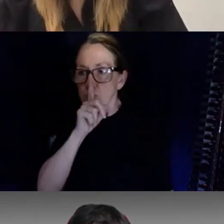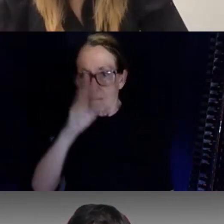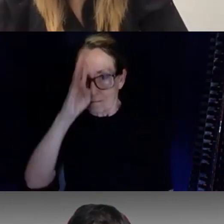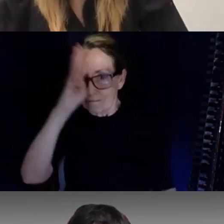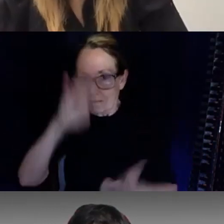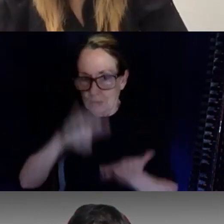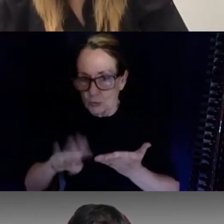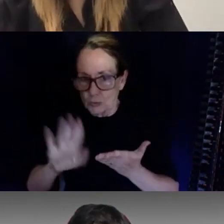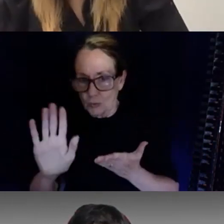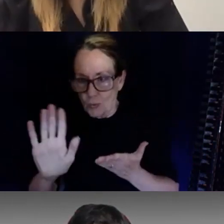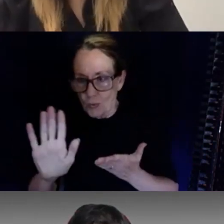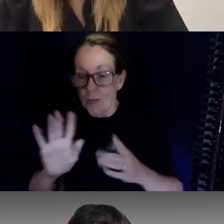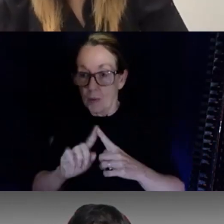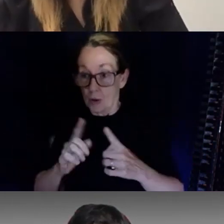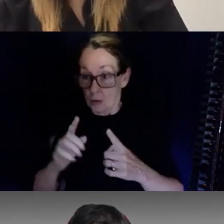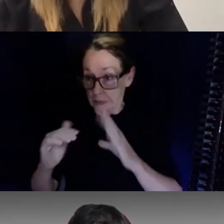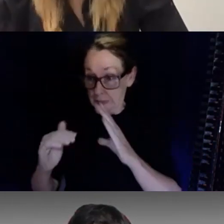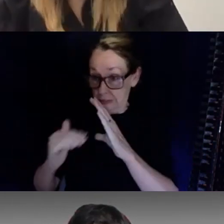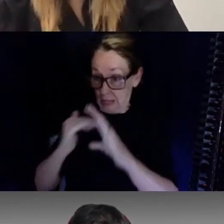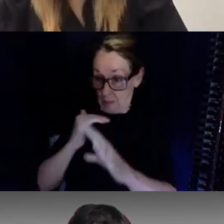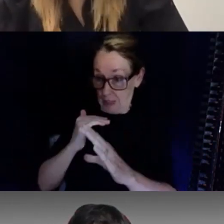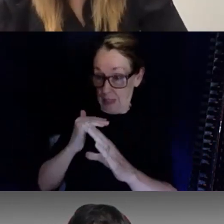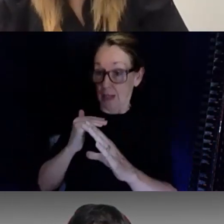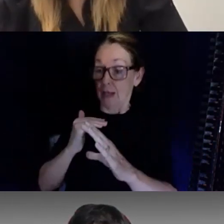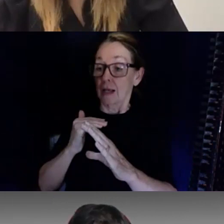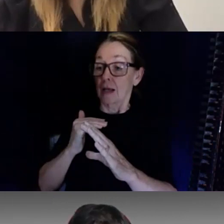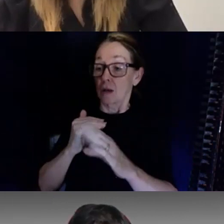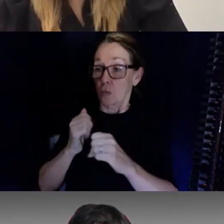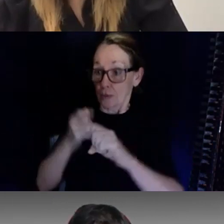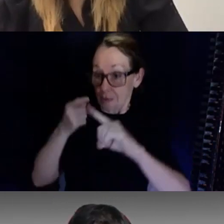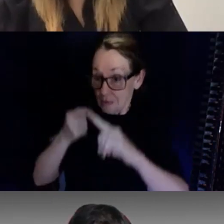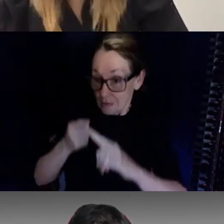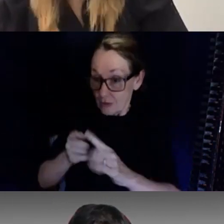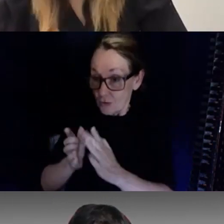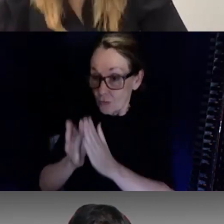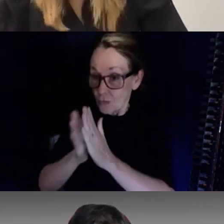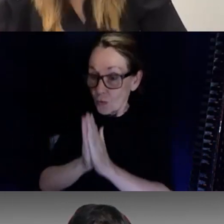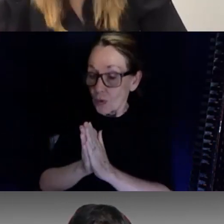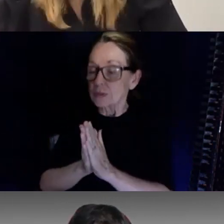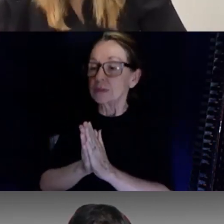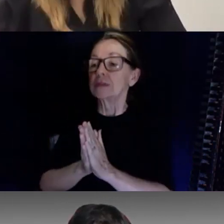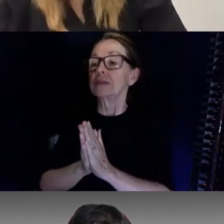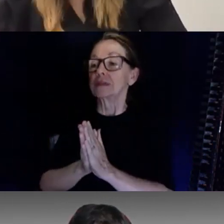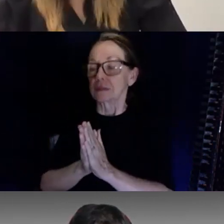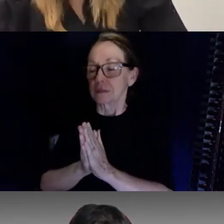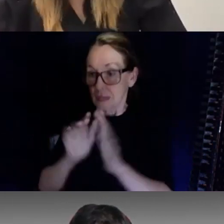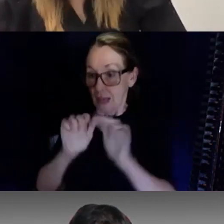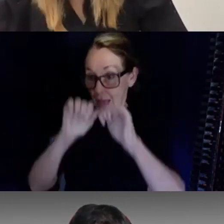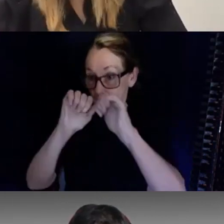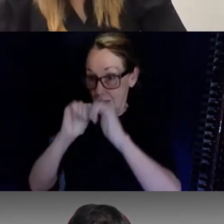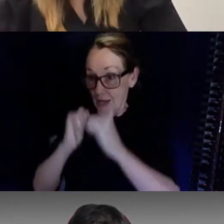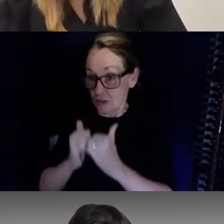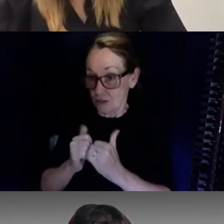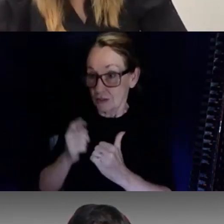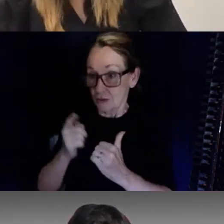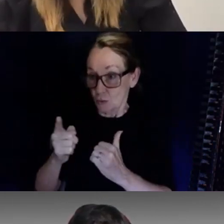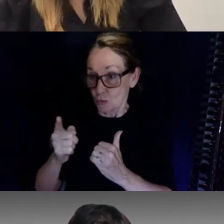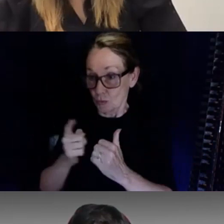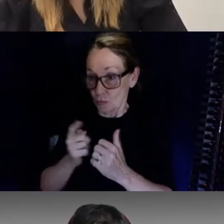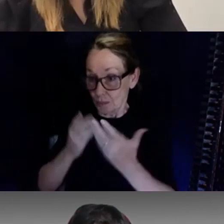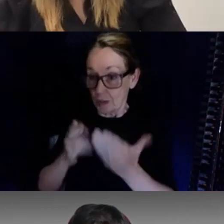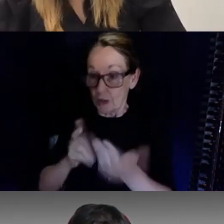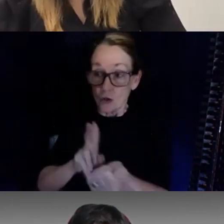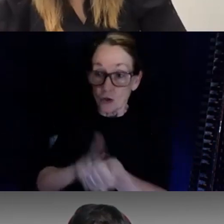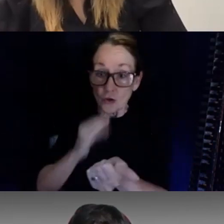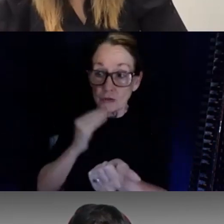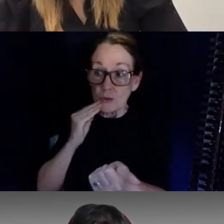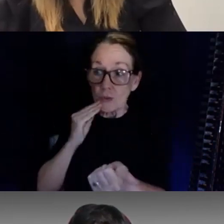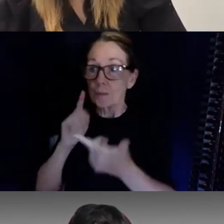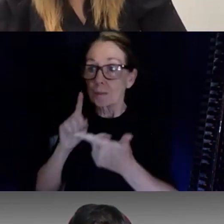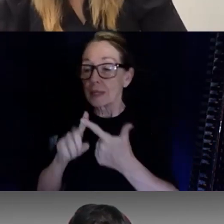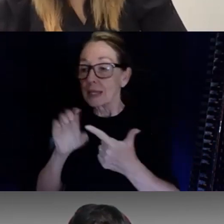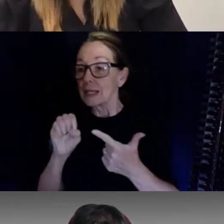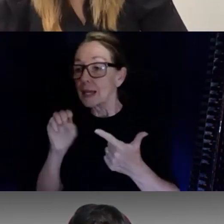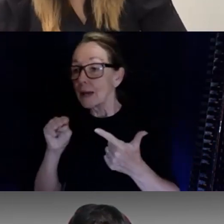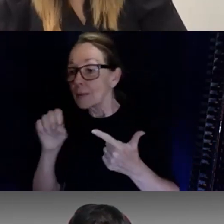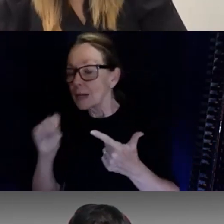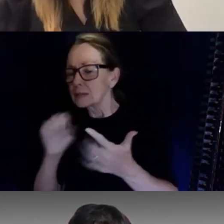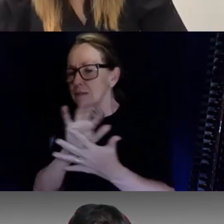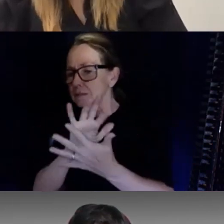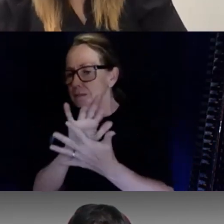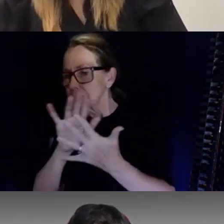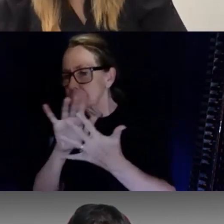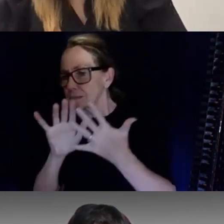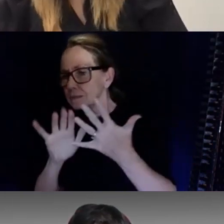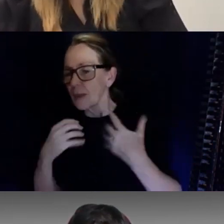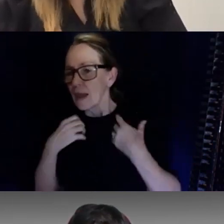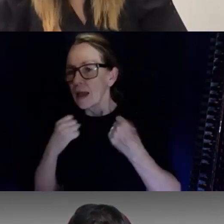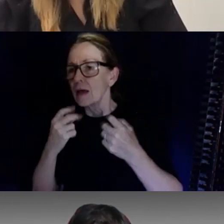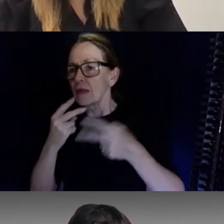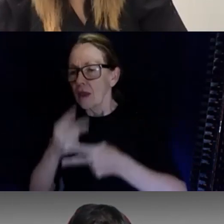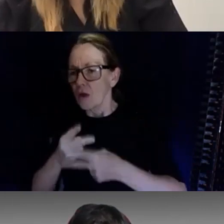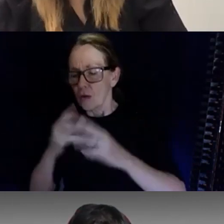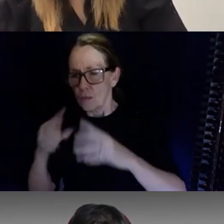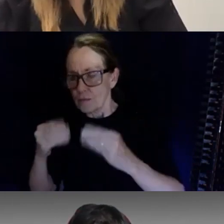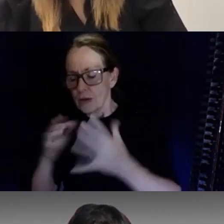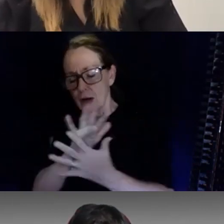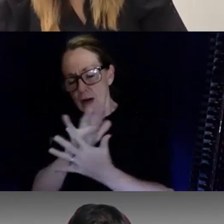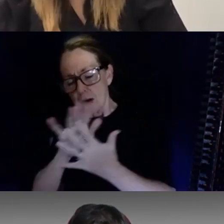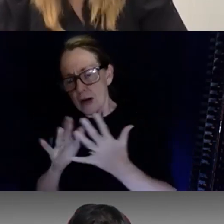AND THEN THE KEY INDIVIDUALS THAT WE USUALLY GO TO, THEY HAVE BEEN ASSIGNED TO DO DIFFERENT THINGS.